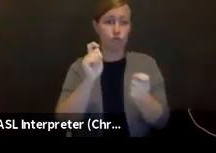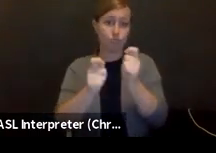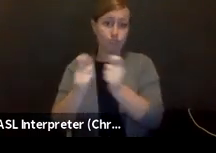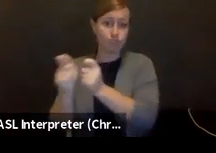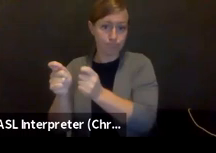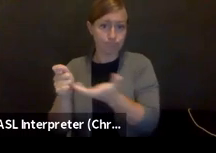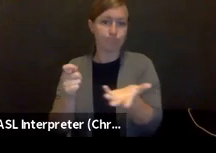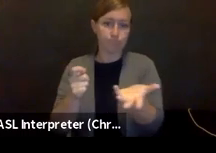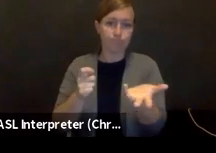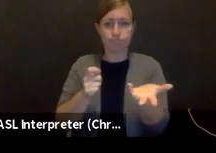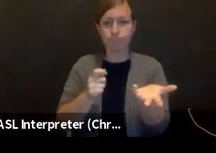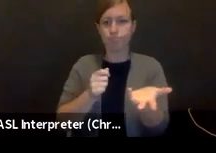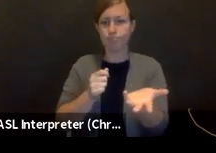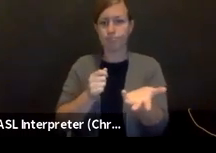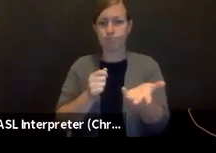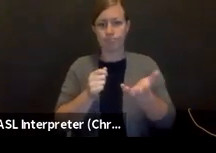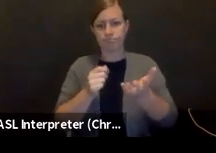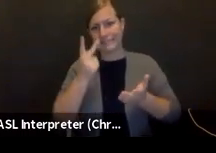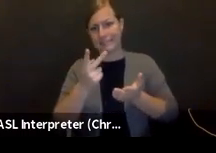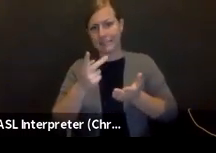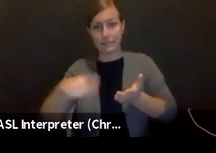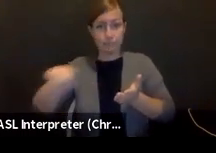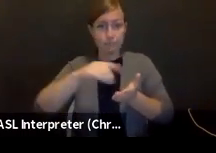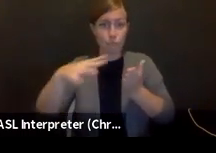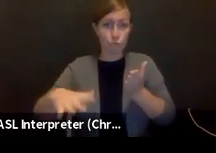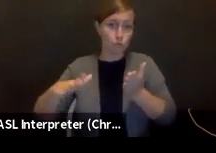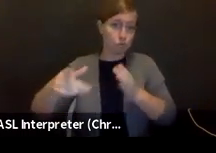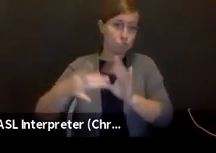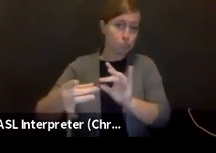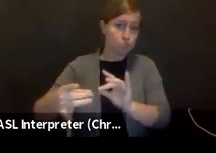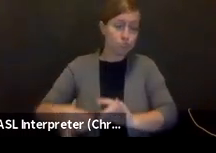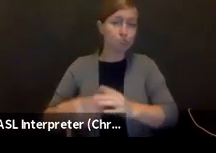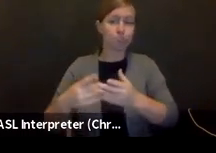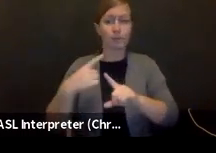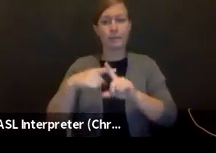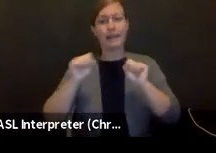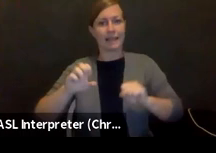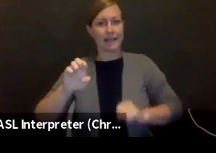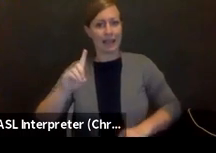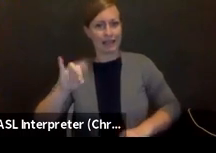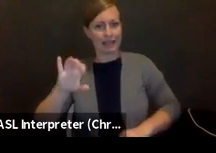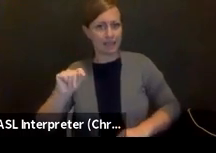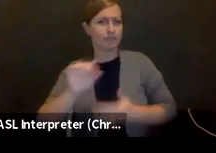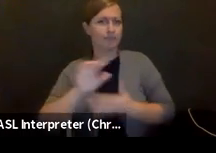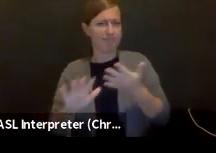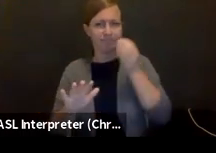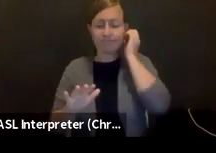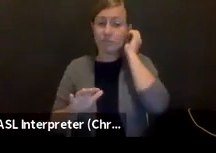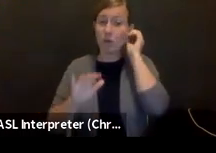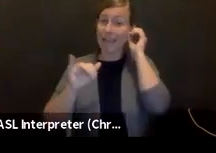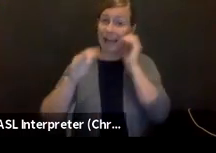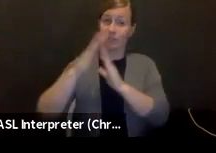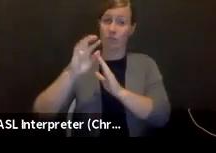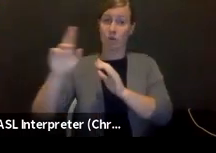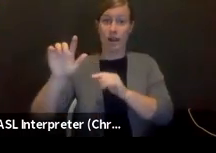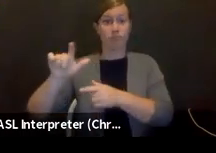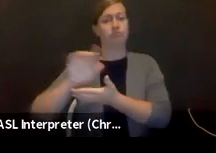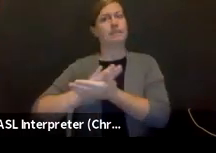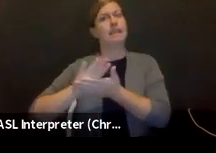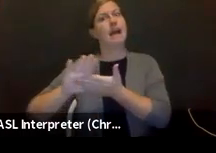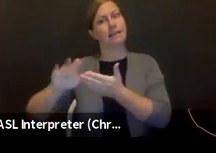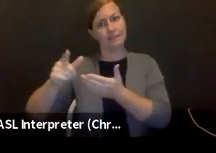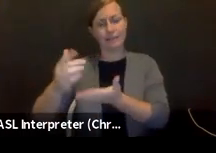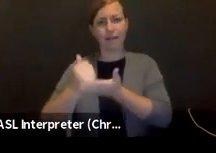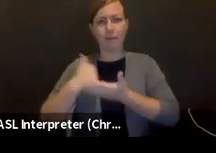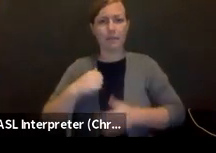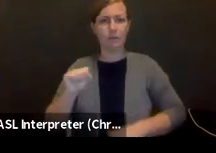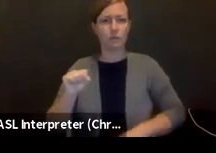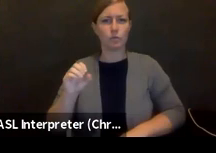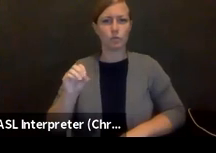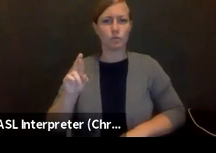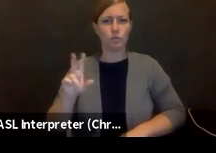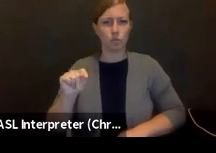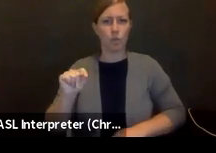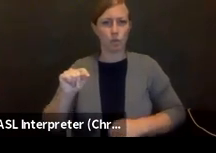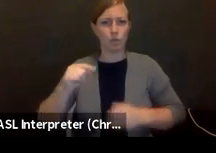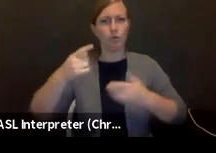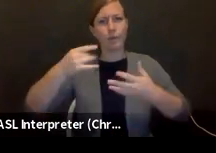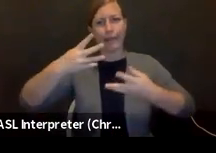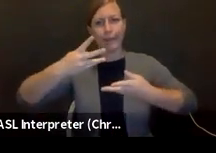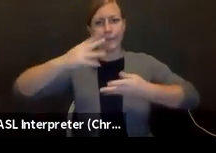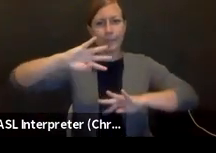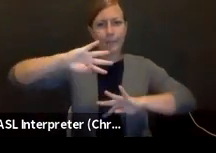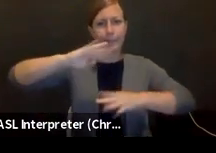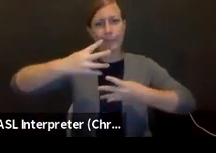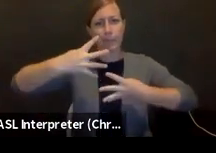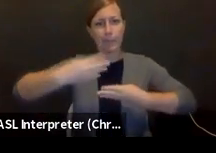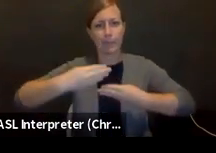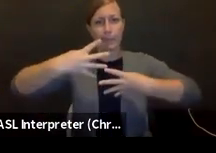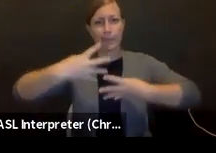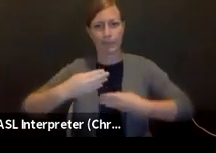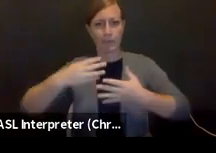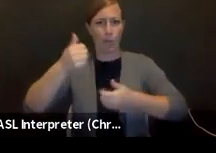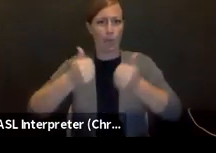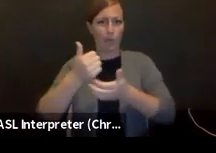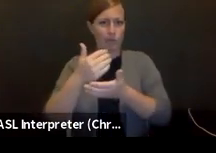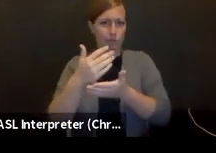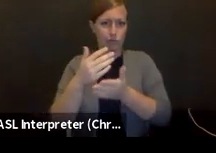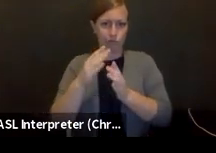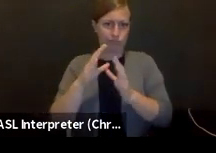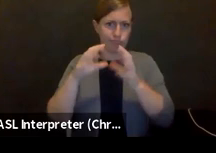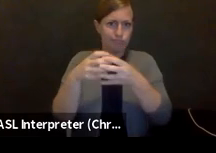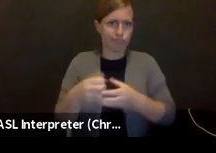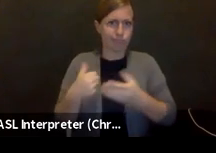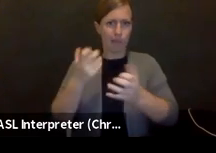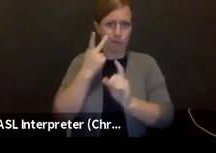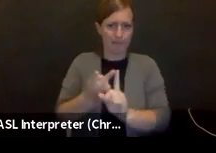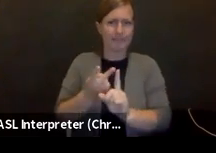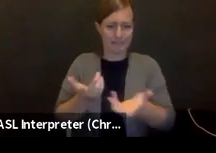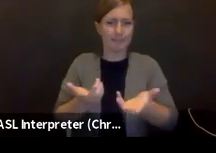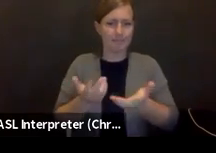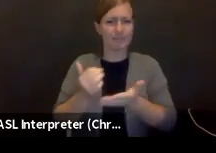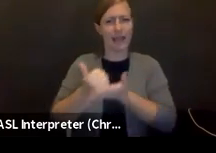ESD 189 - Amy Colburn: And make some see what students are working on. I could also edit this assignment. So yes, that little drop down menu. Just kind of helps me sort based on type of material so that it's easier to access and find things